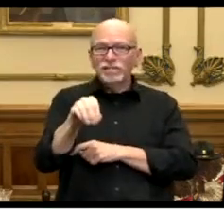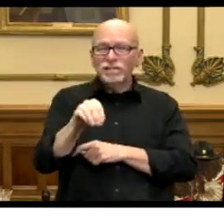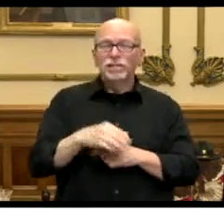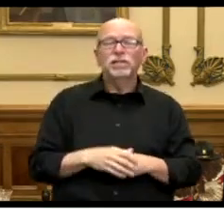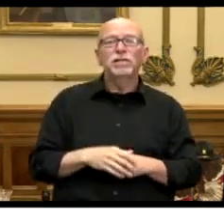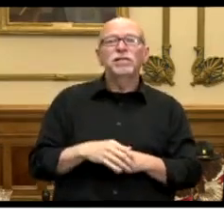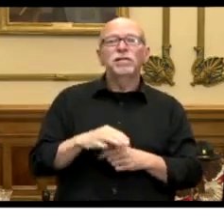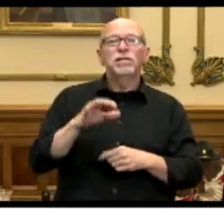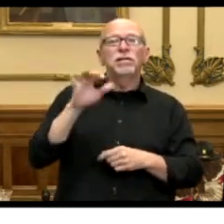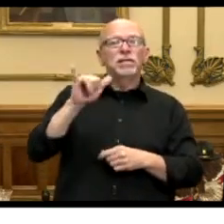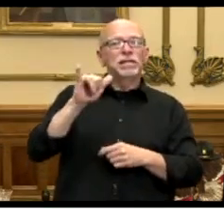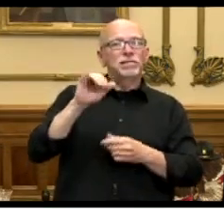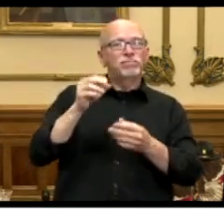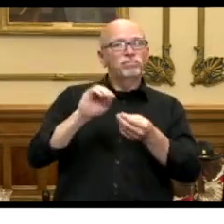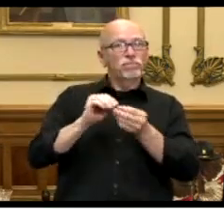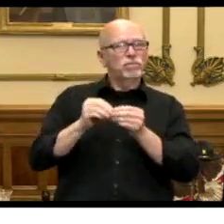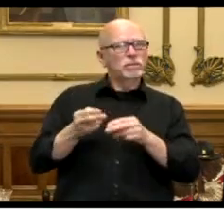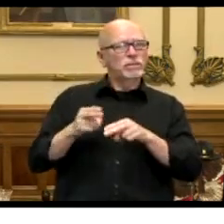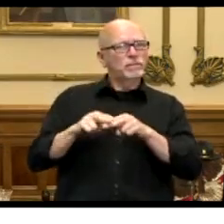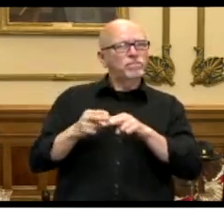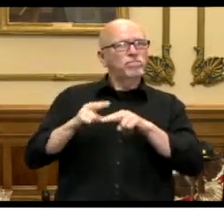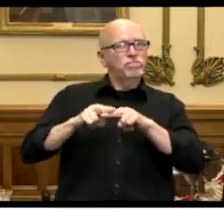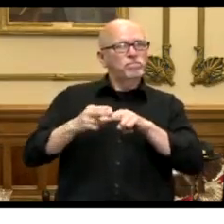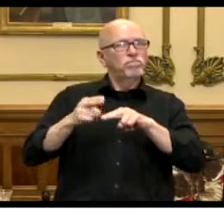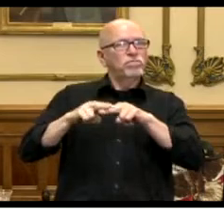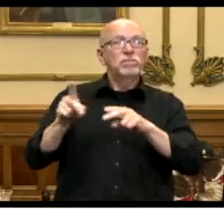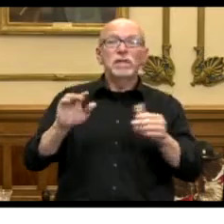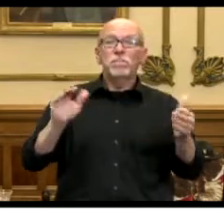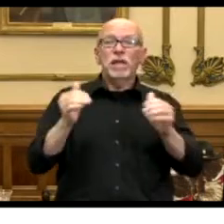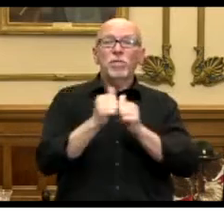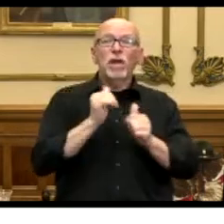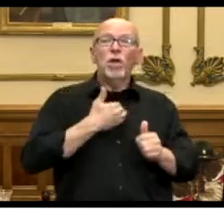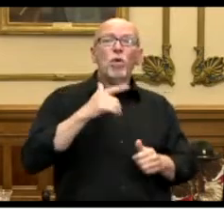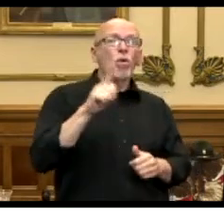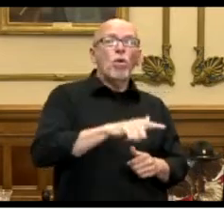The rate has steadily increased by comparison, are lowest positivity rate